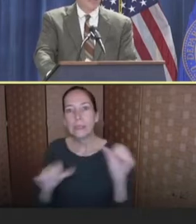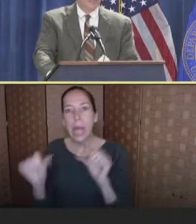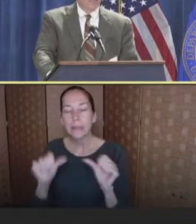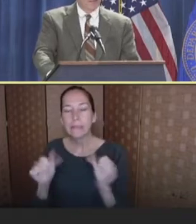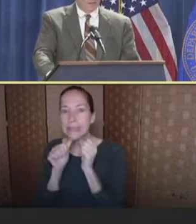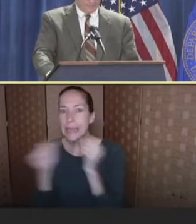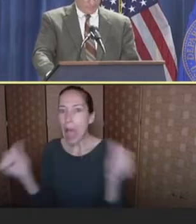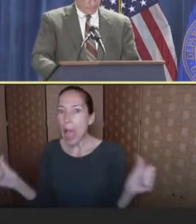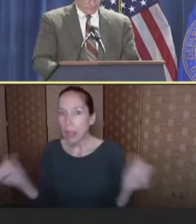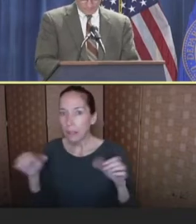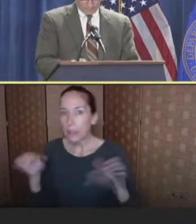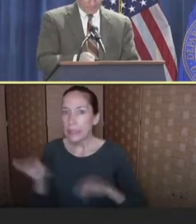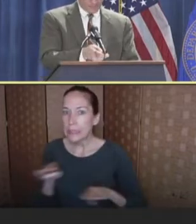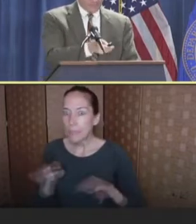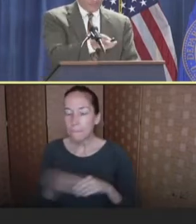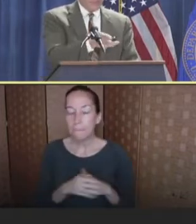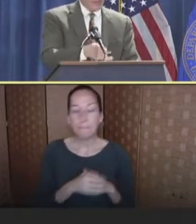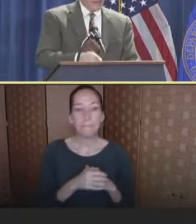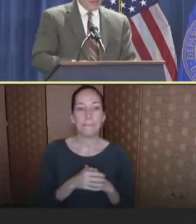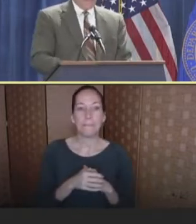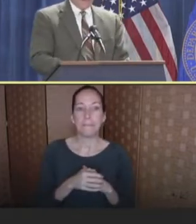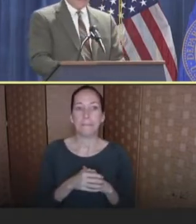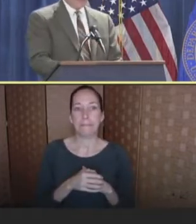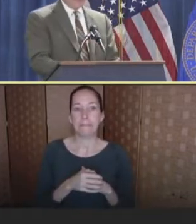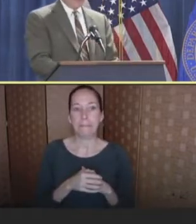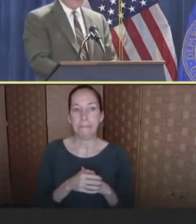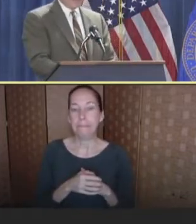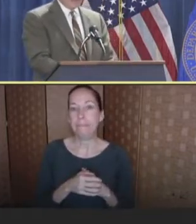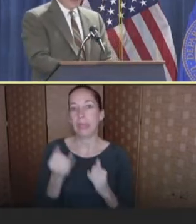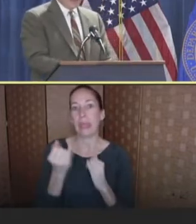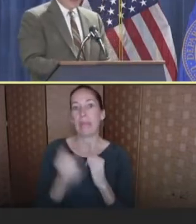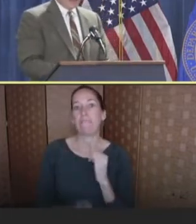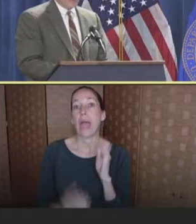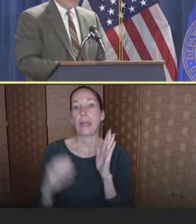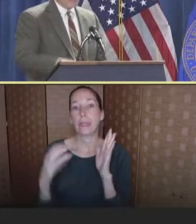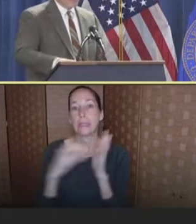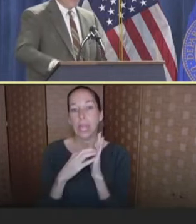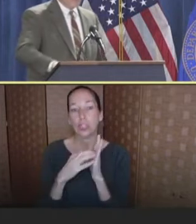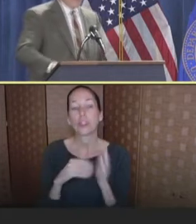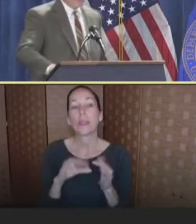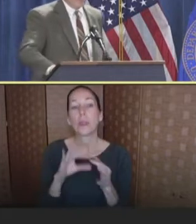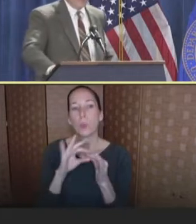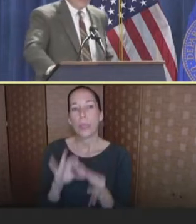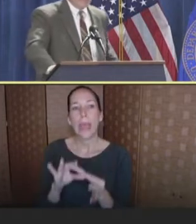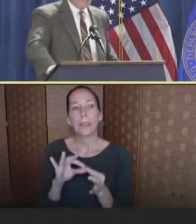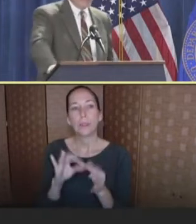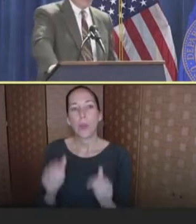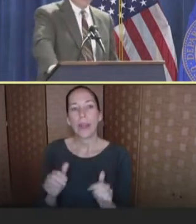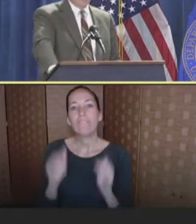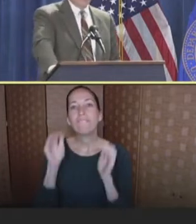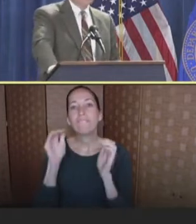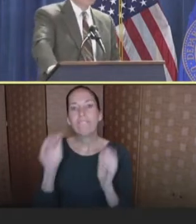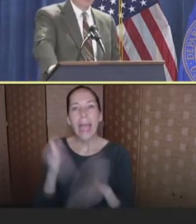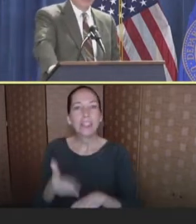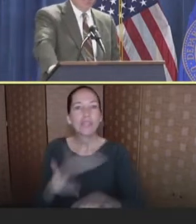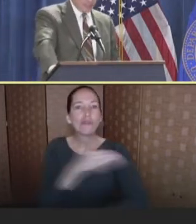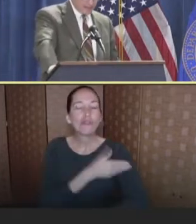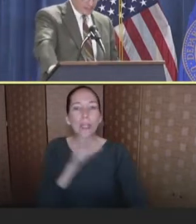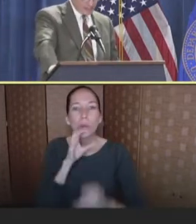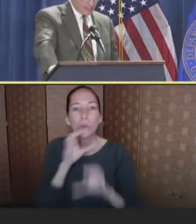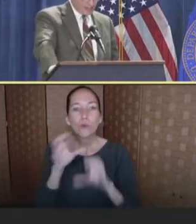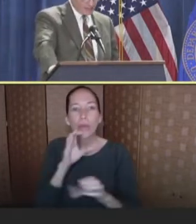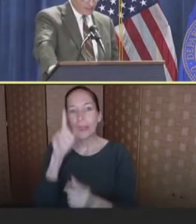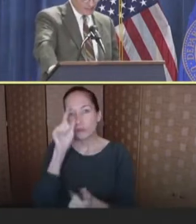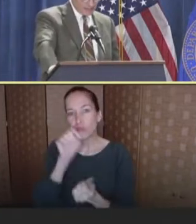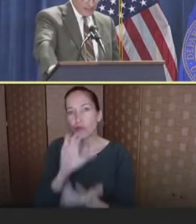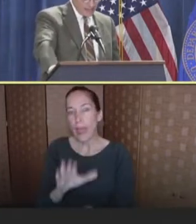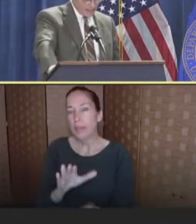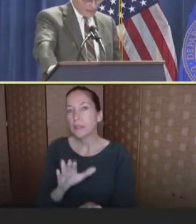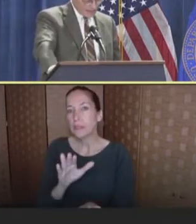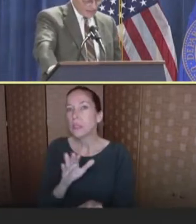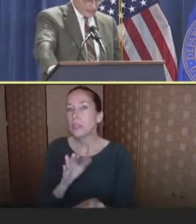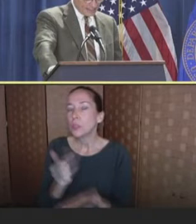Our final section relates to advancing communication strategies to increase vaccine confidence.